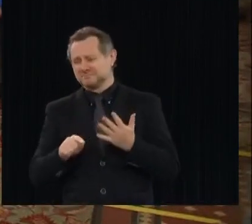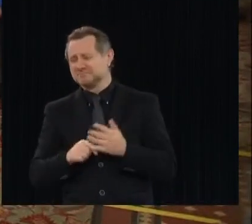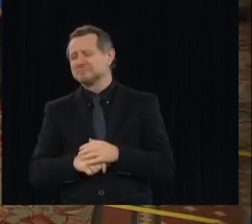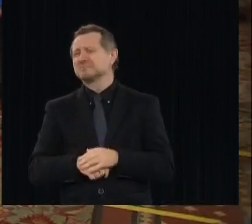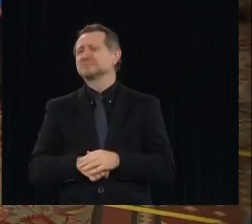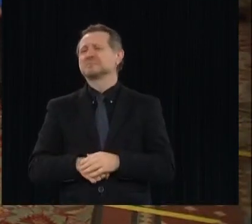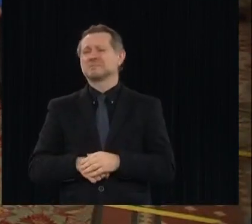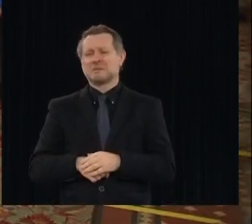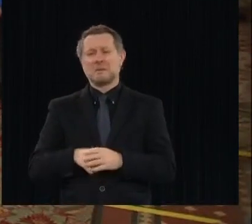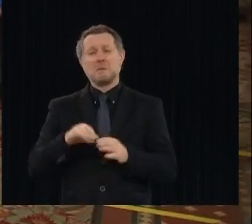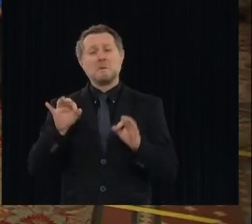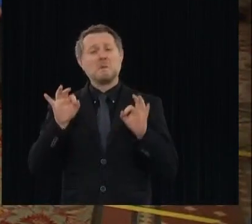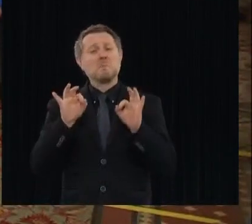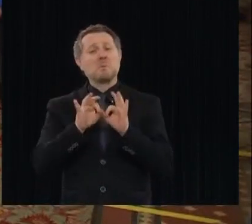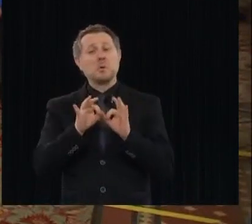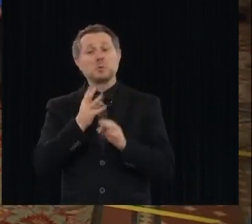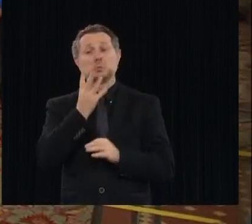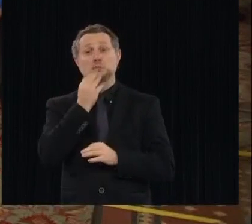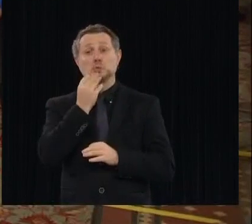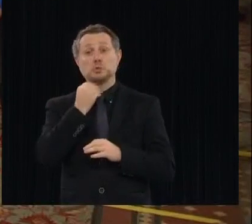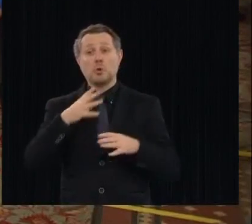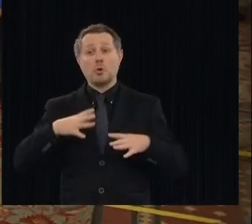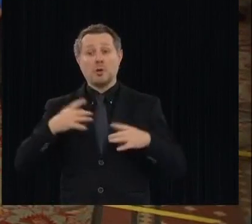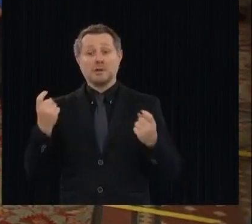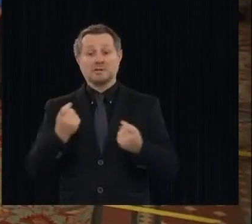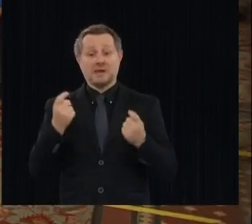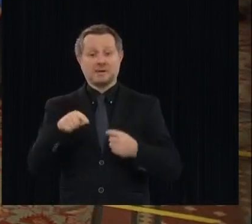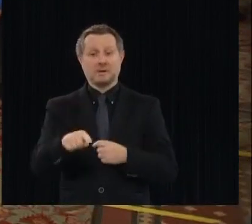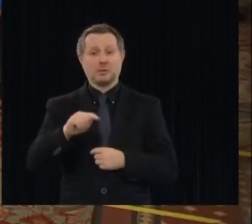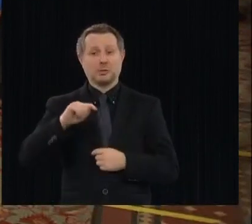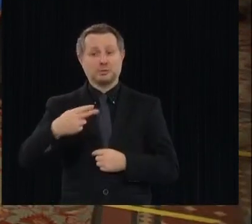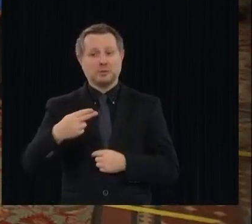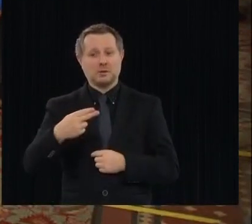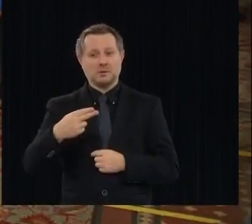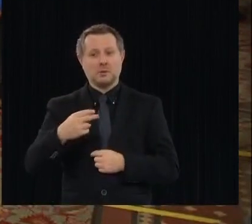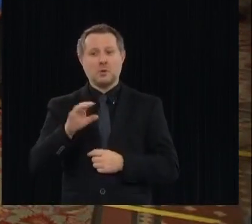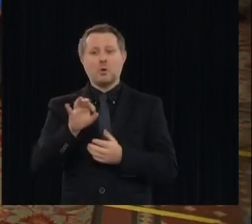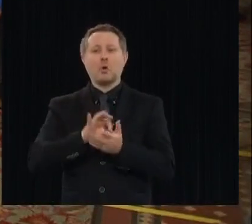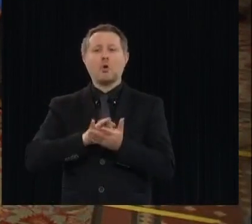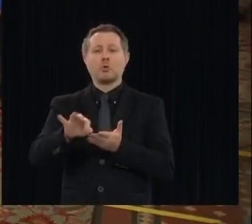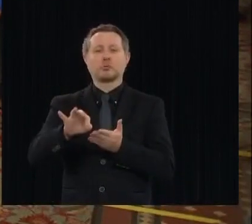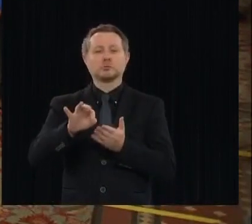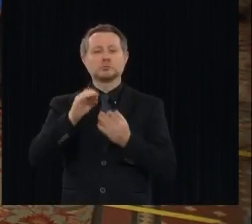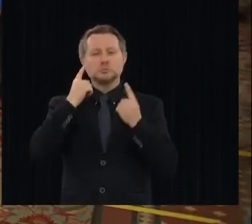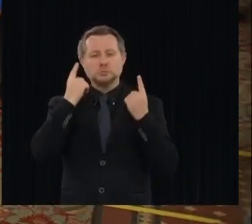CALL THAT MENTAL HEALTH AND TALK